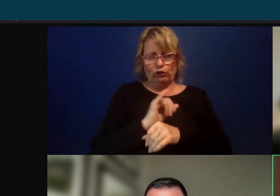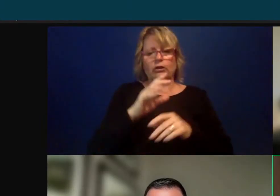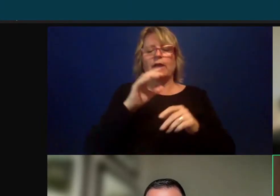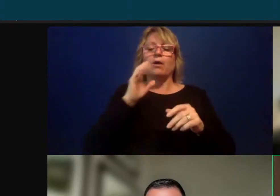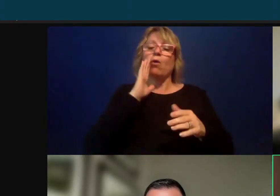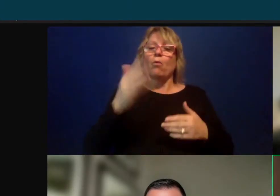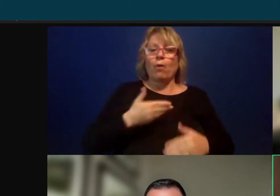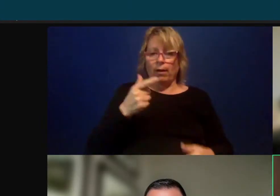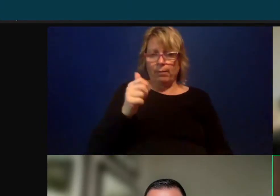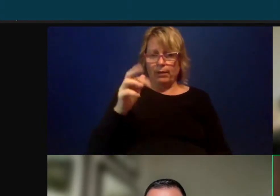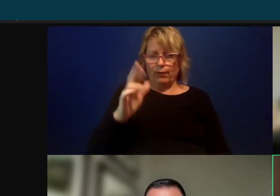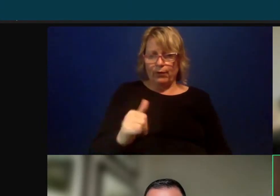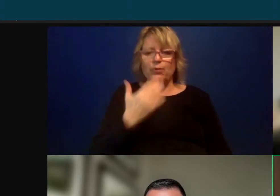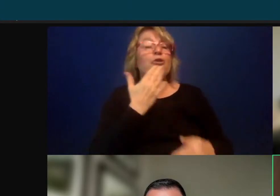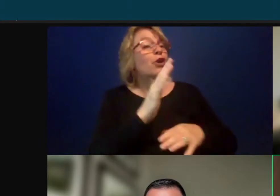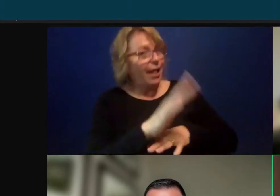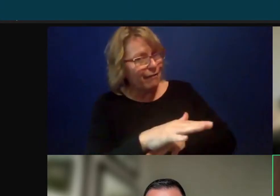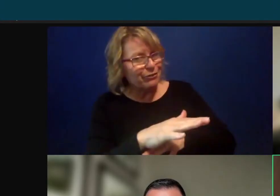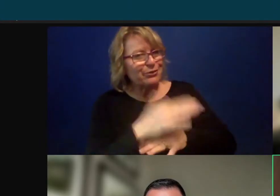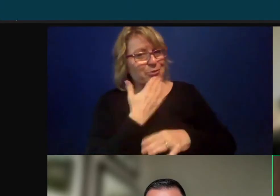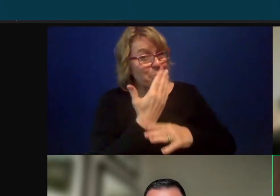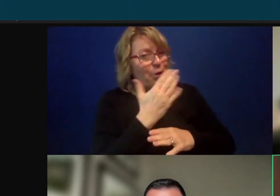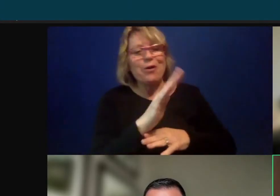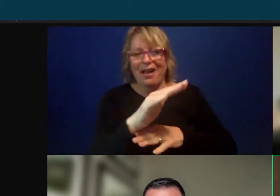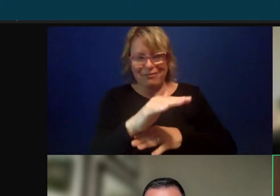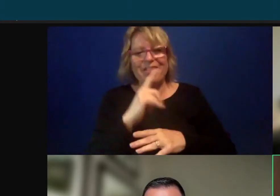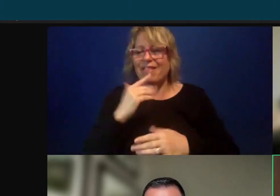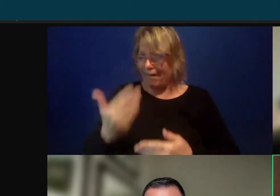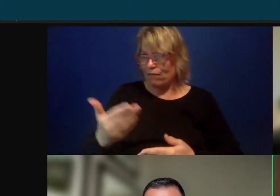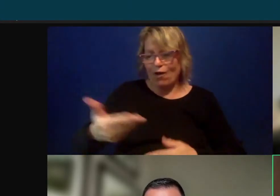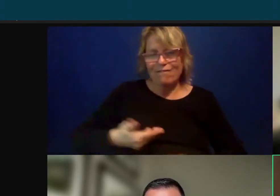Gary Sorrentino: Good morning, good afternoon, I should say, thank you very much for inviting us.